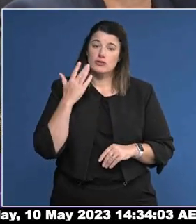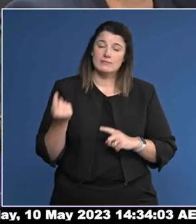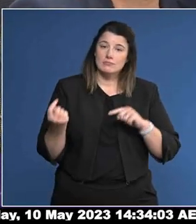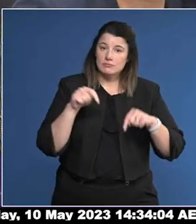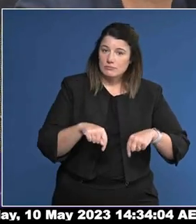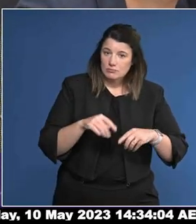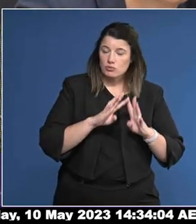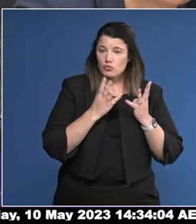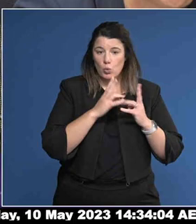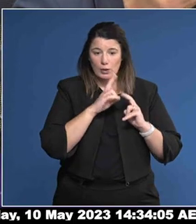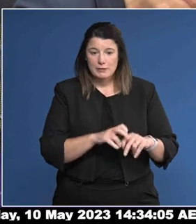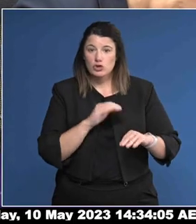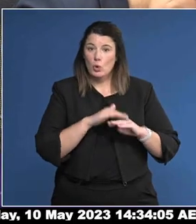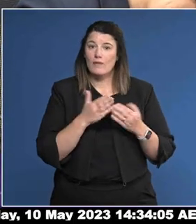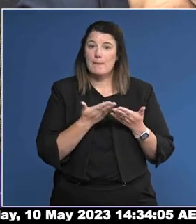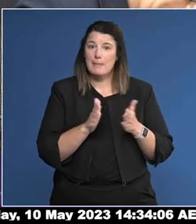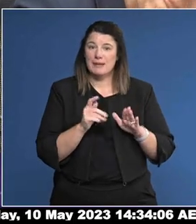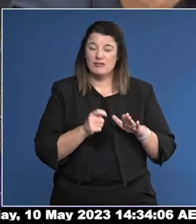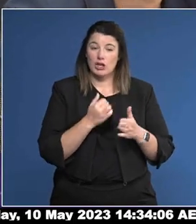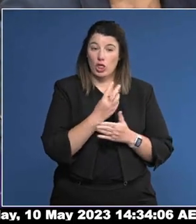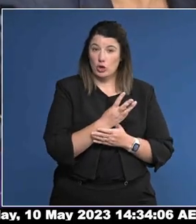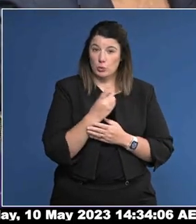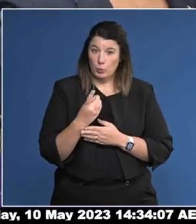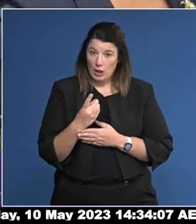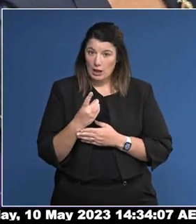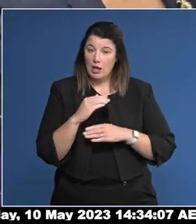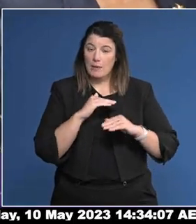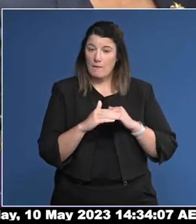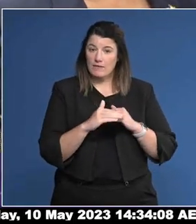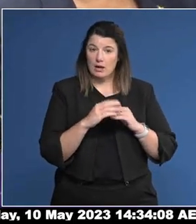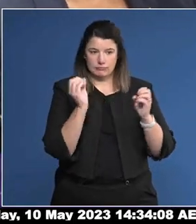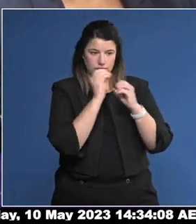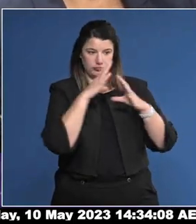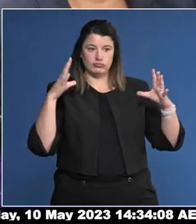Commission at Public hearing 31 concerning a vision for an inclusive Australia.